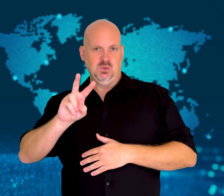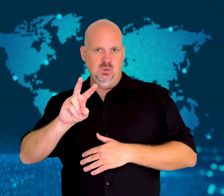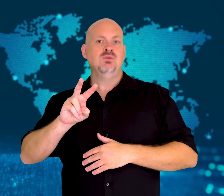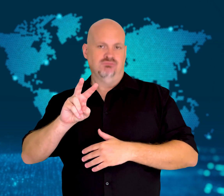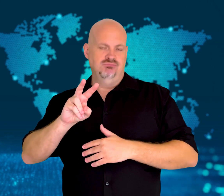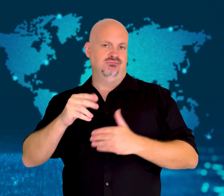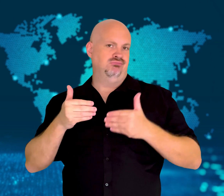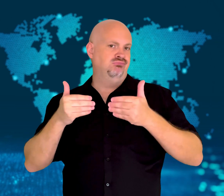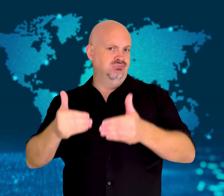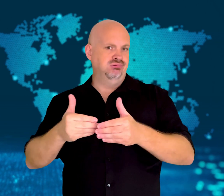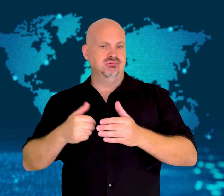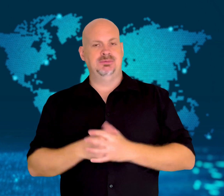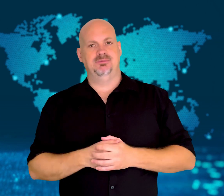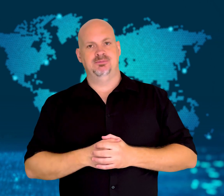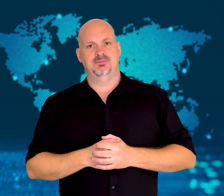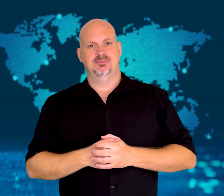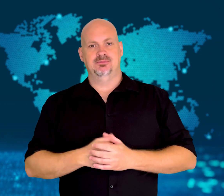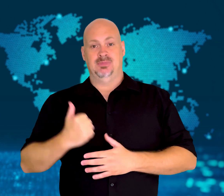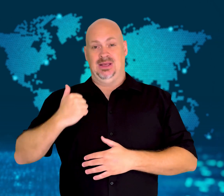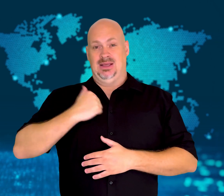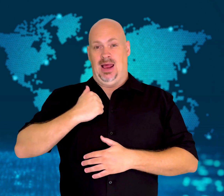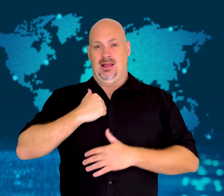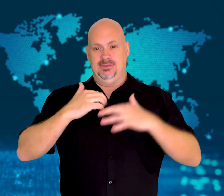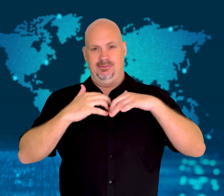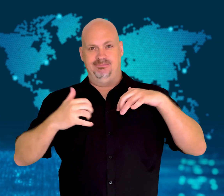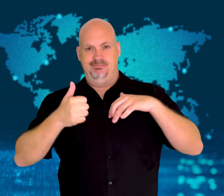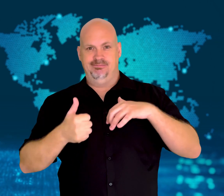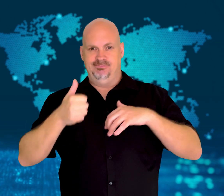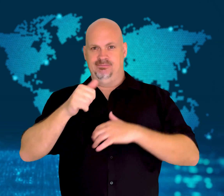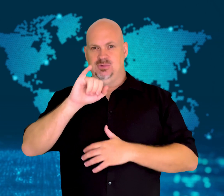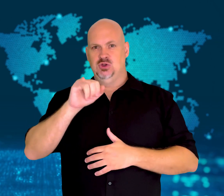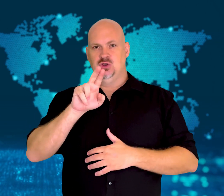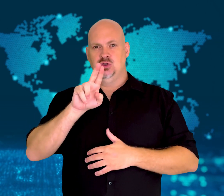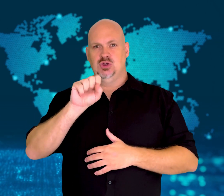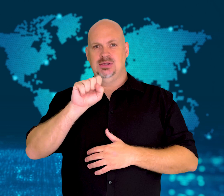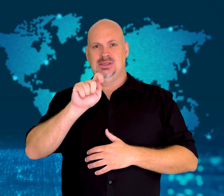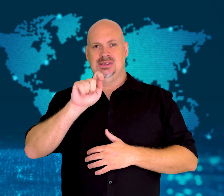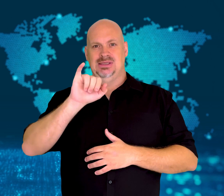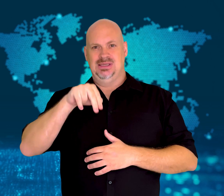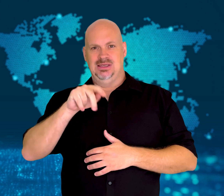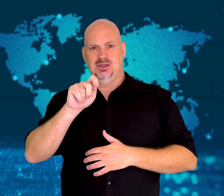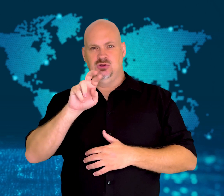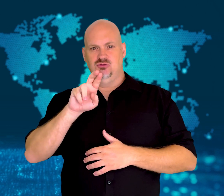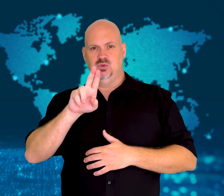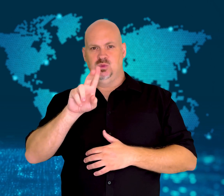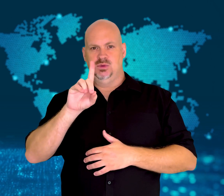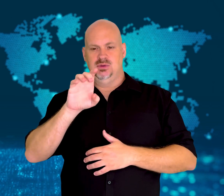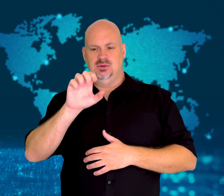Canadian Prime Minister Justin Trudeau announced the legislation,